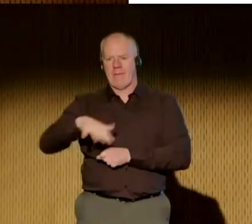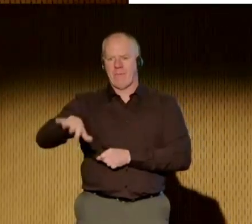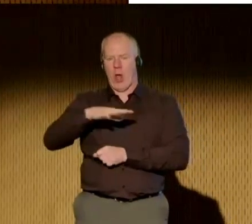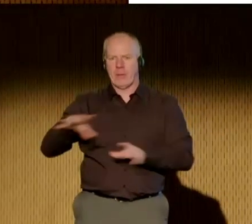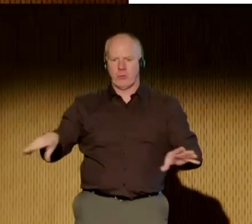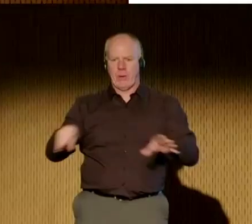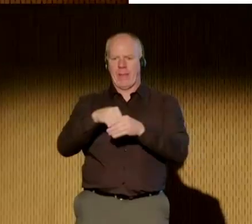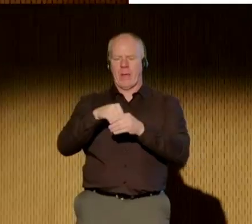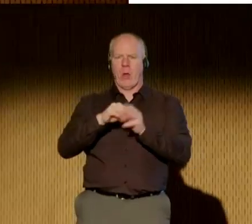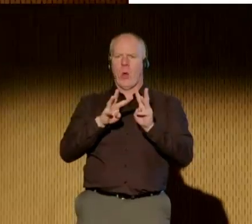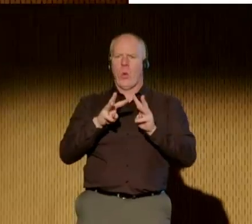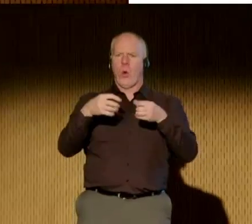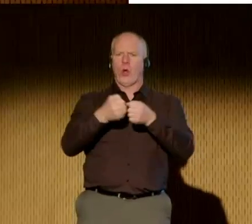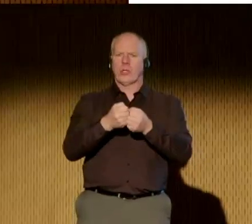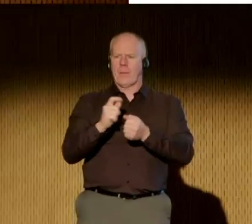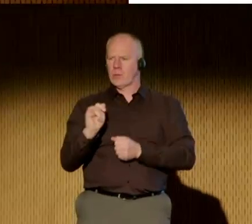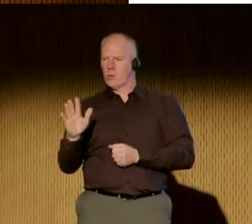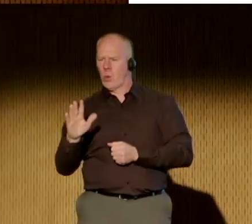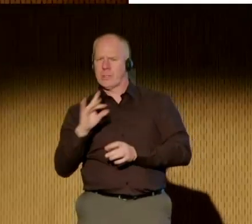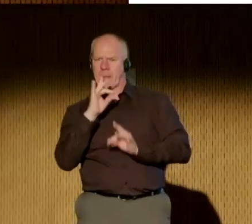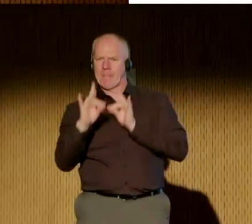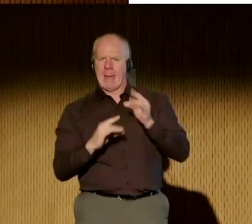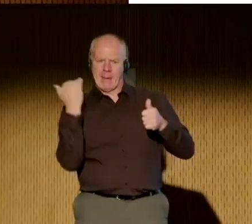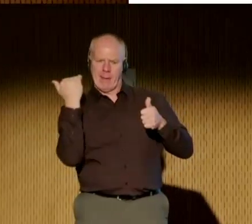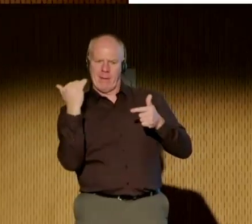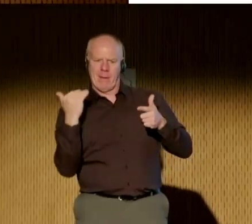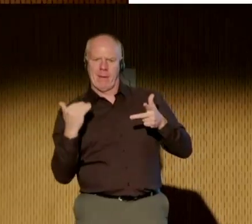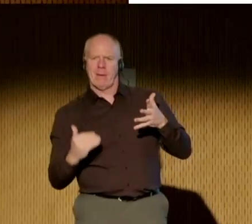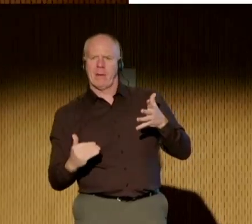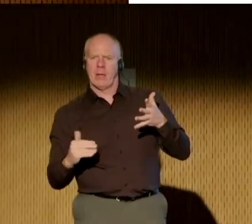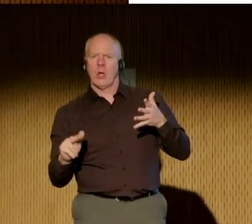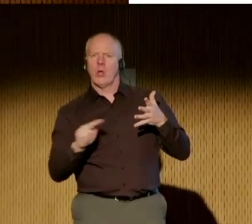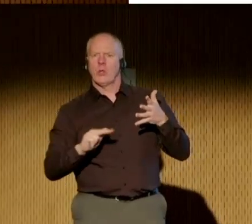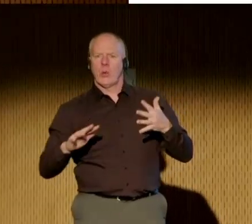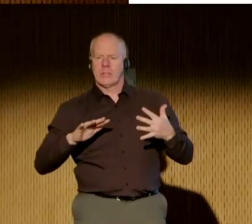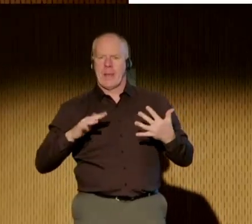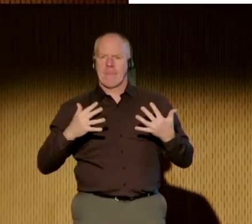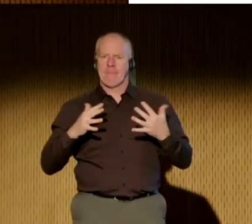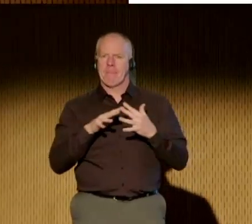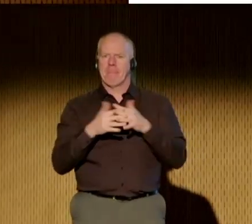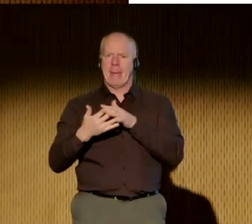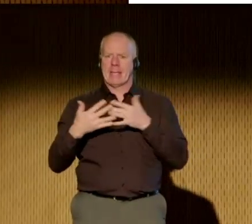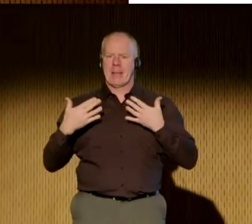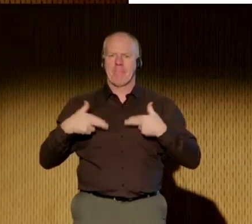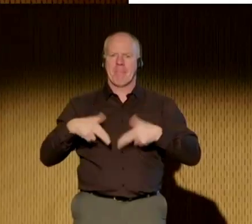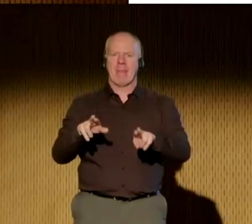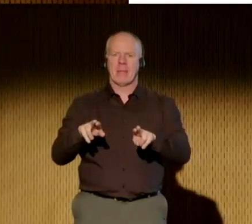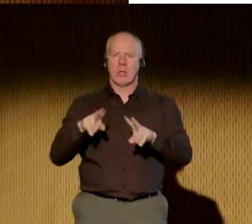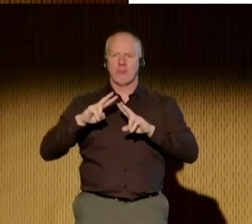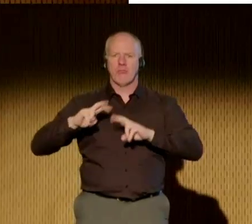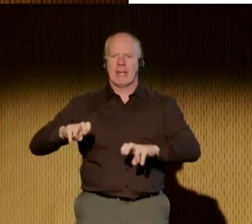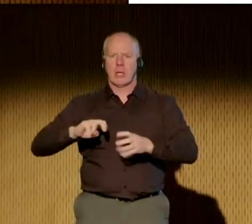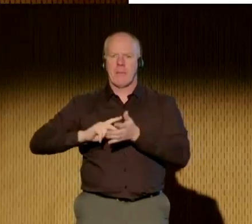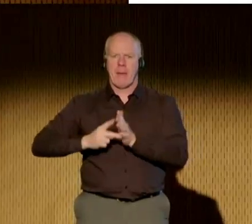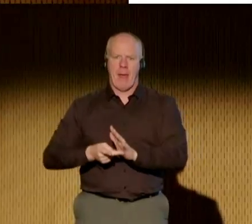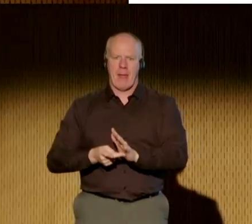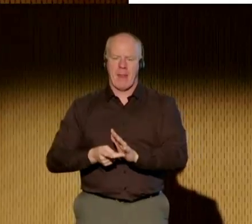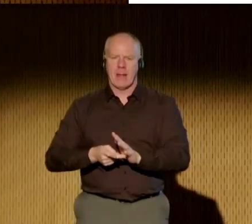workshops and tools we developed used a mixed method research design and they examined how